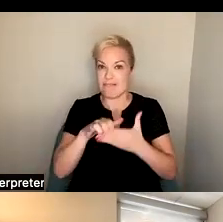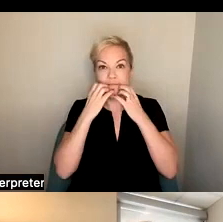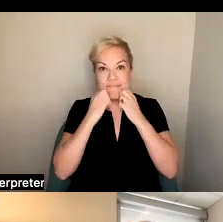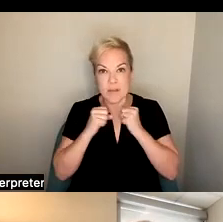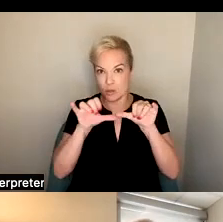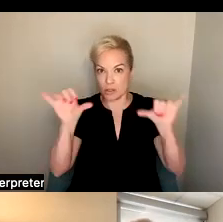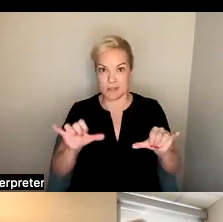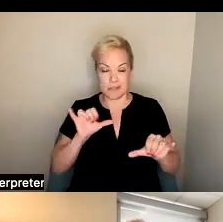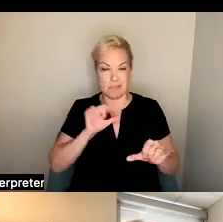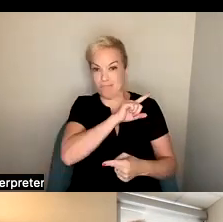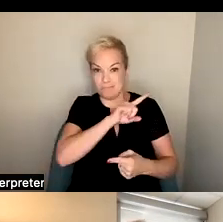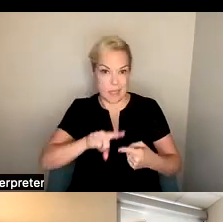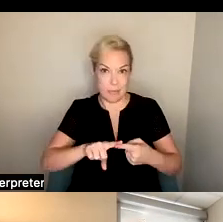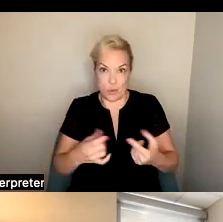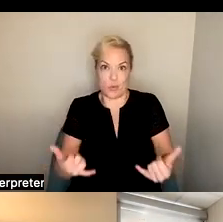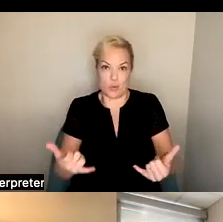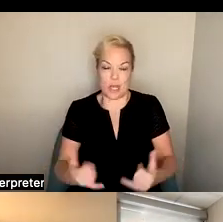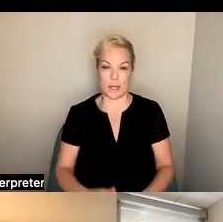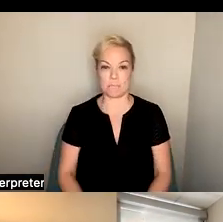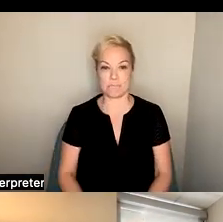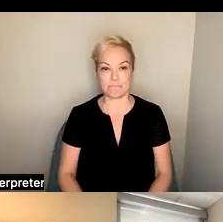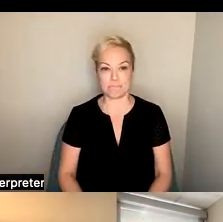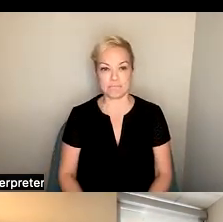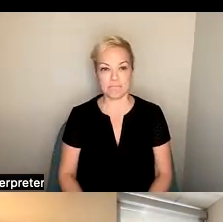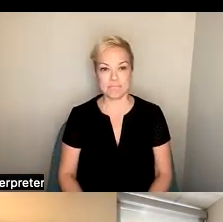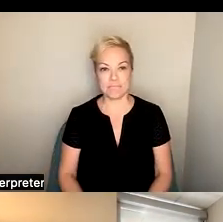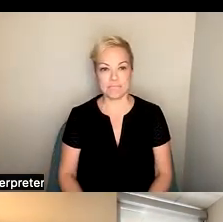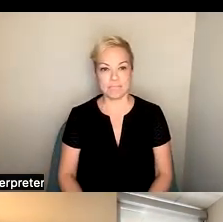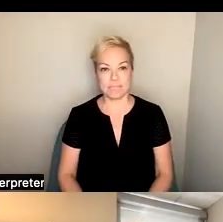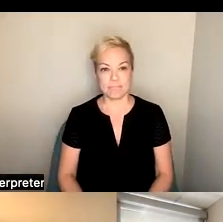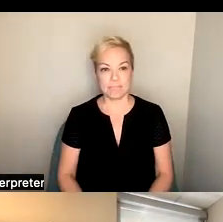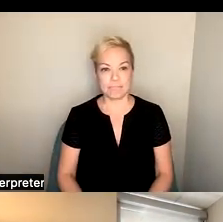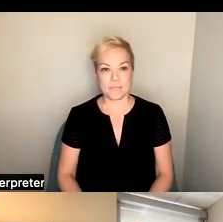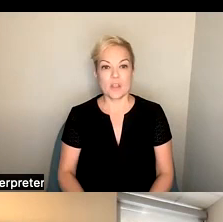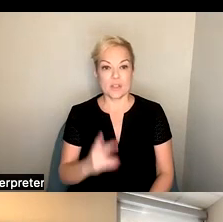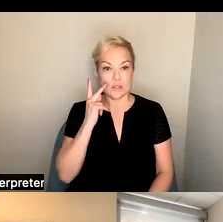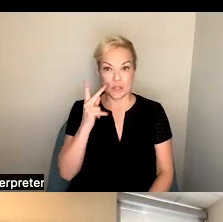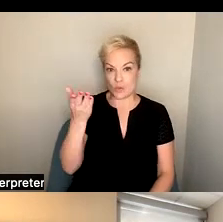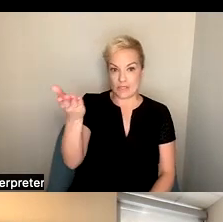And I, I use the Canandaigua treaty has this kind of understanding to show and demonstrate that even